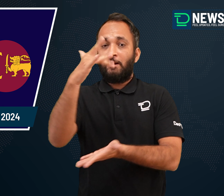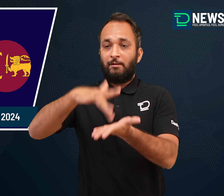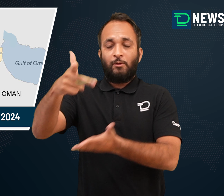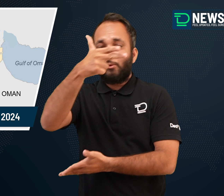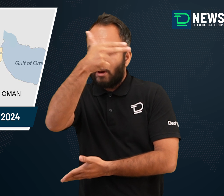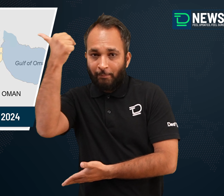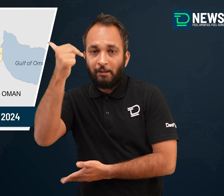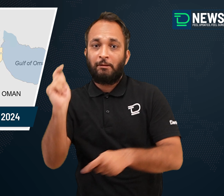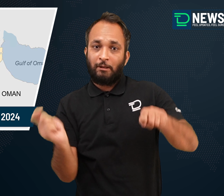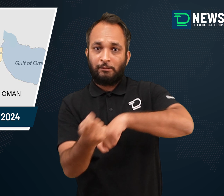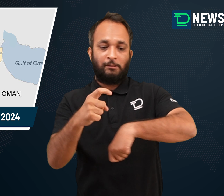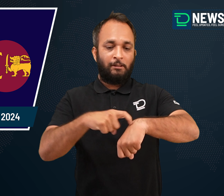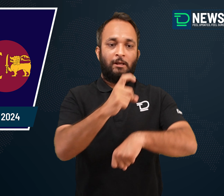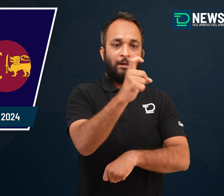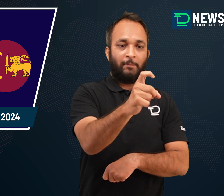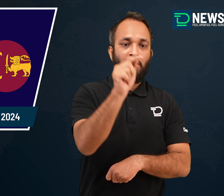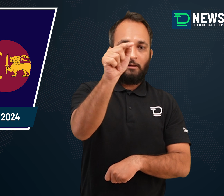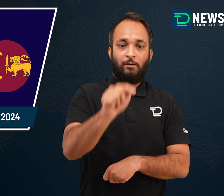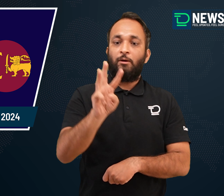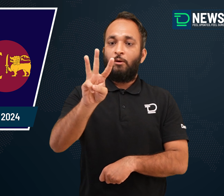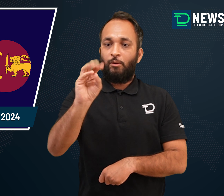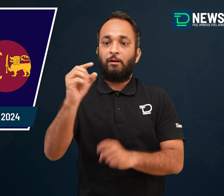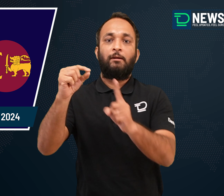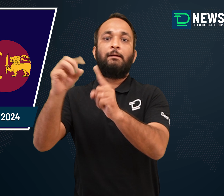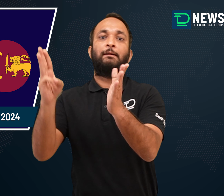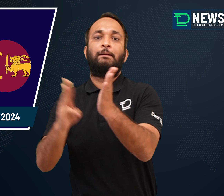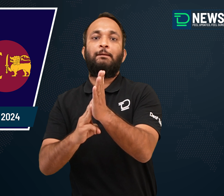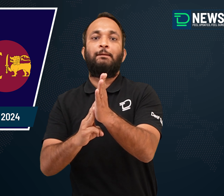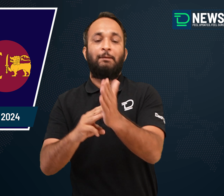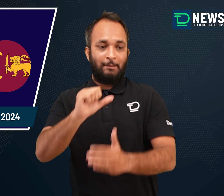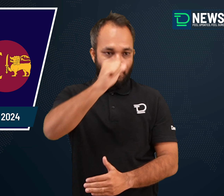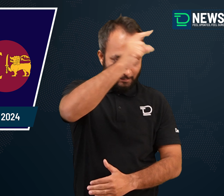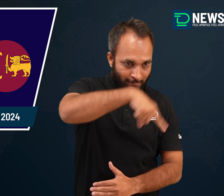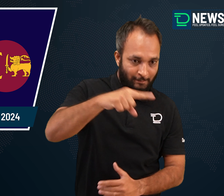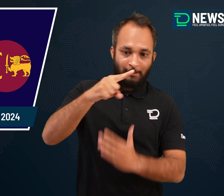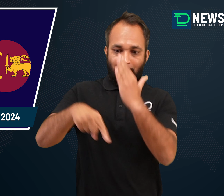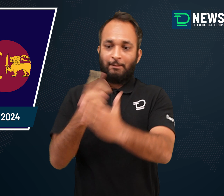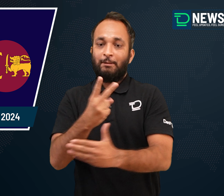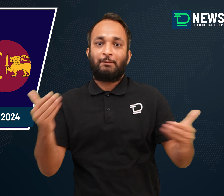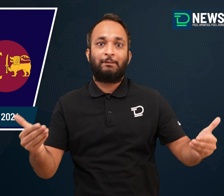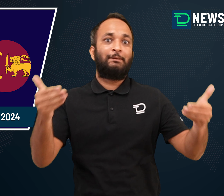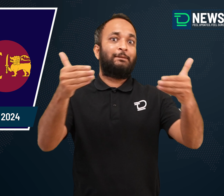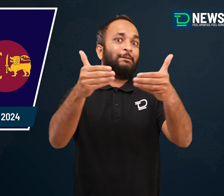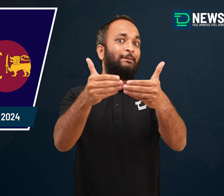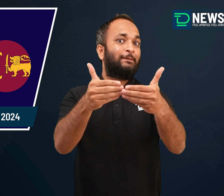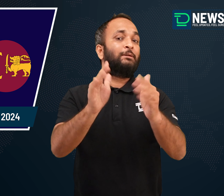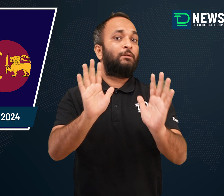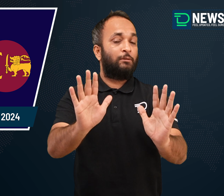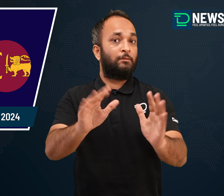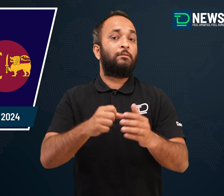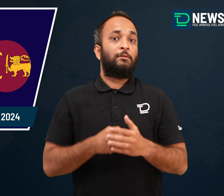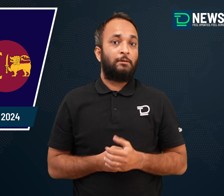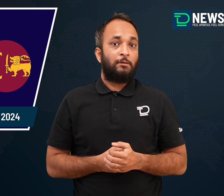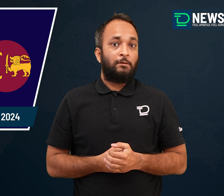The match was played in Dubai at 7.30 pm.